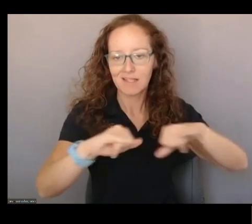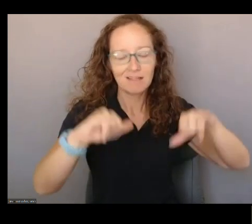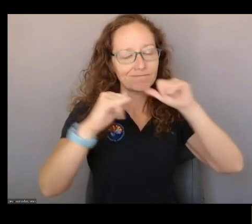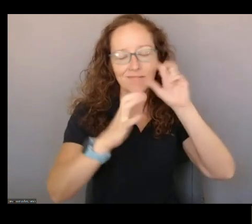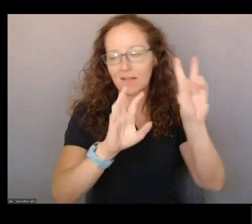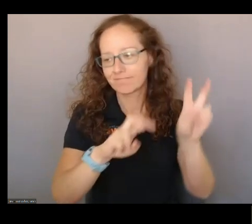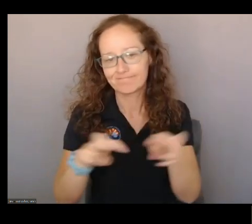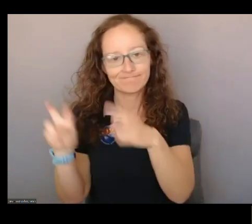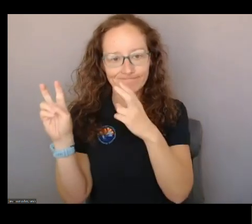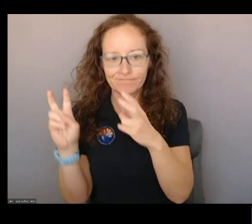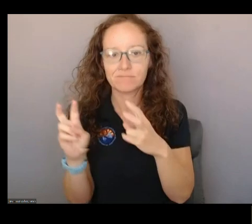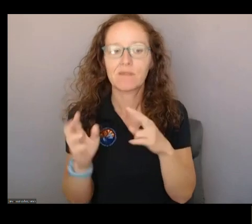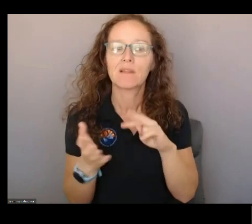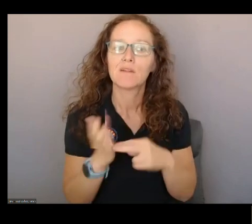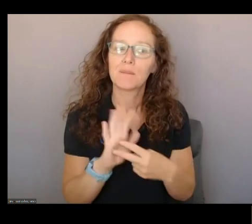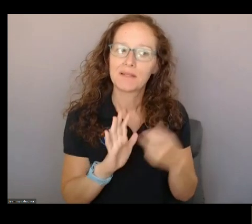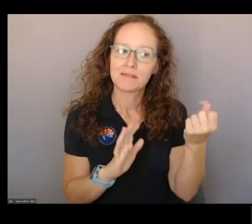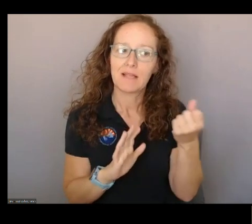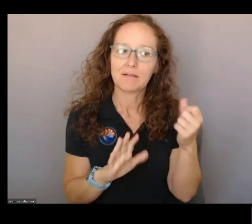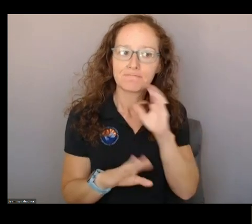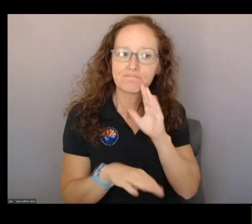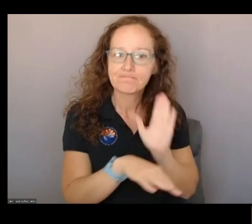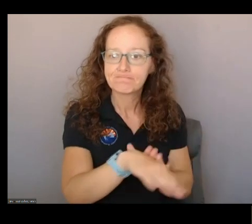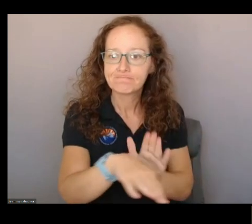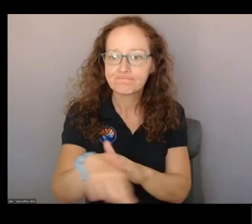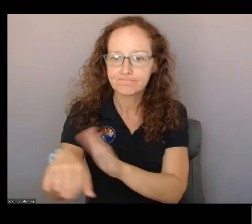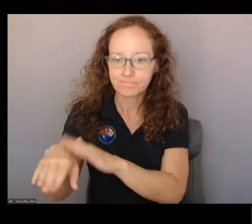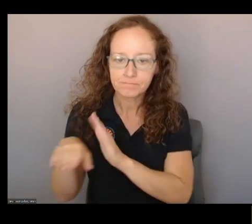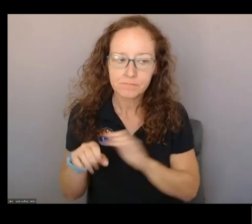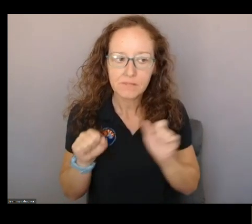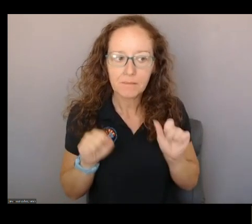flooding. But we do see an uptick in thunderstorm coverage